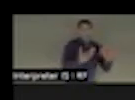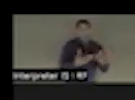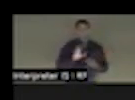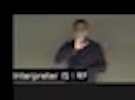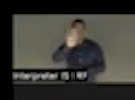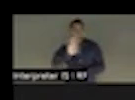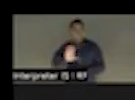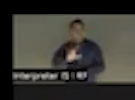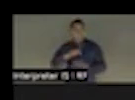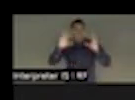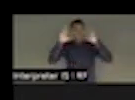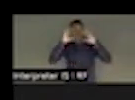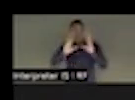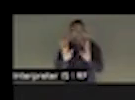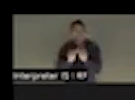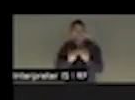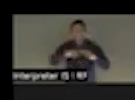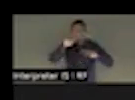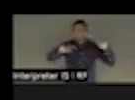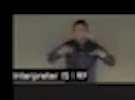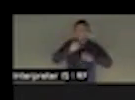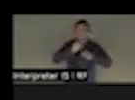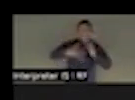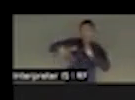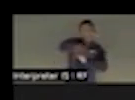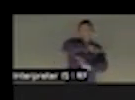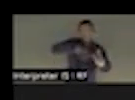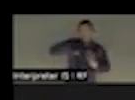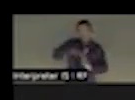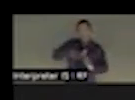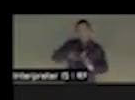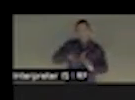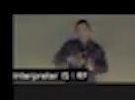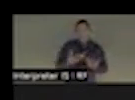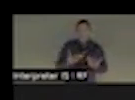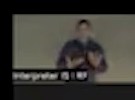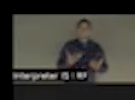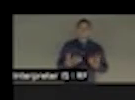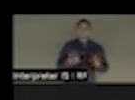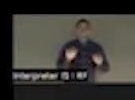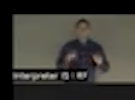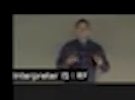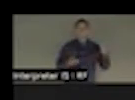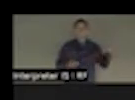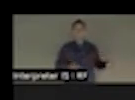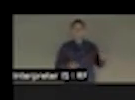and there are not enough professional captionists around. So we need to also use the automatic